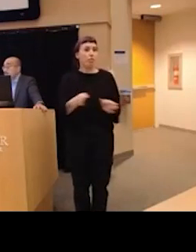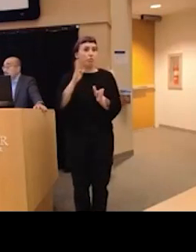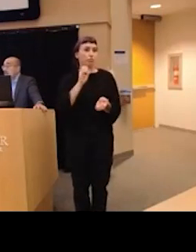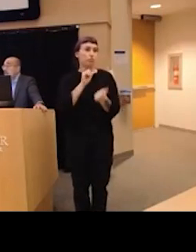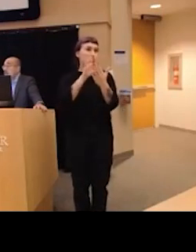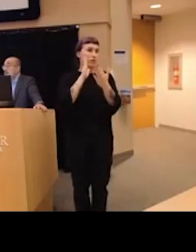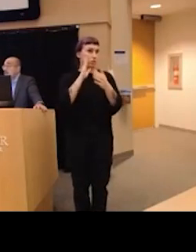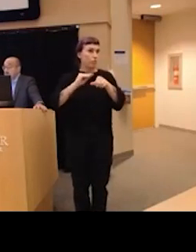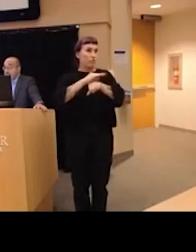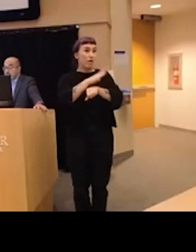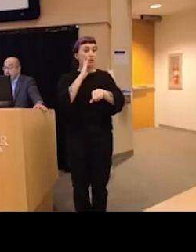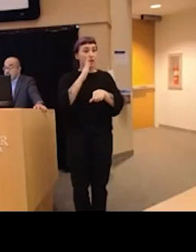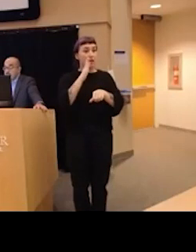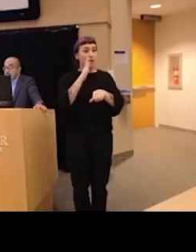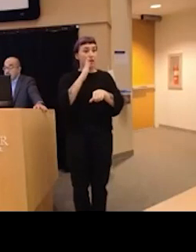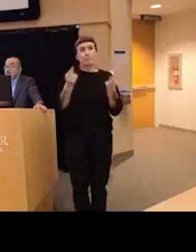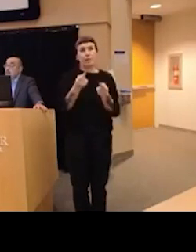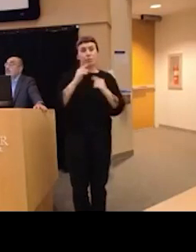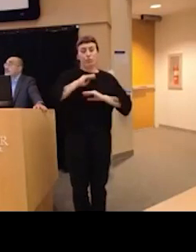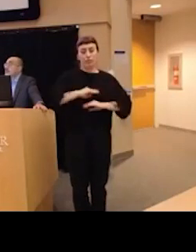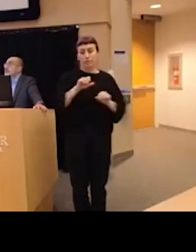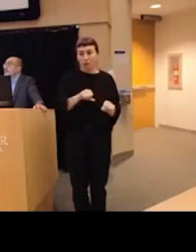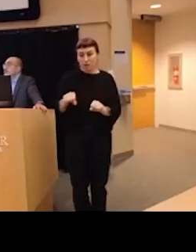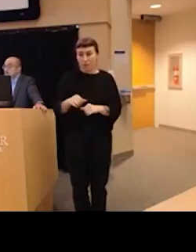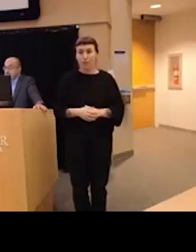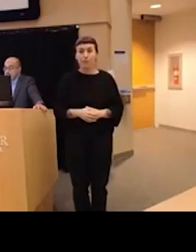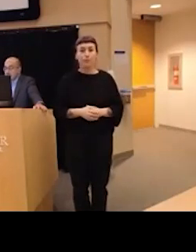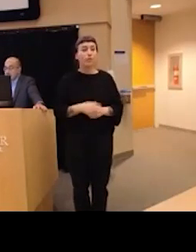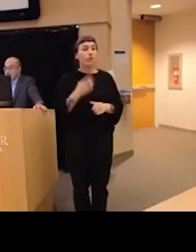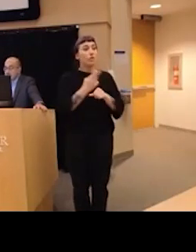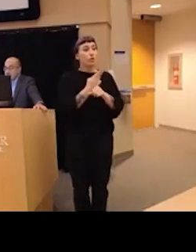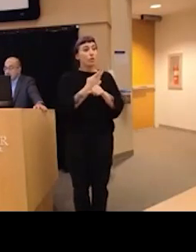maximum kind of uh pain relief that's possible so naturally emphasizes the use of multimodal uh